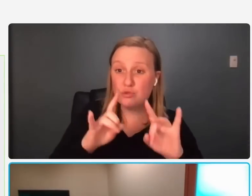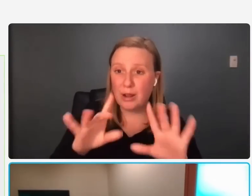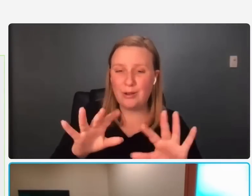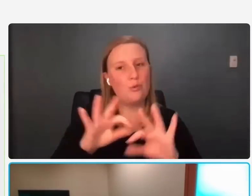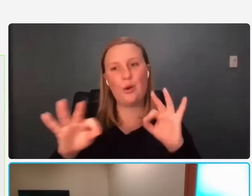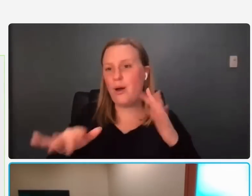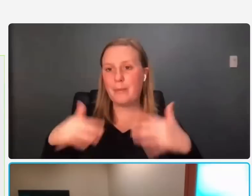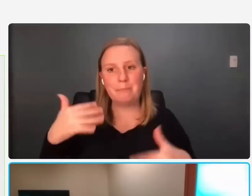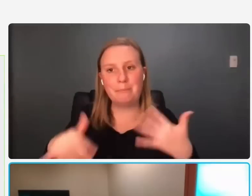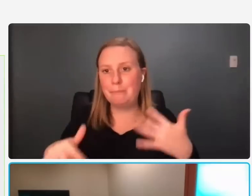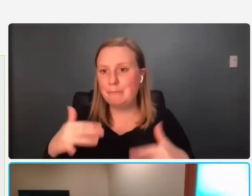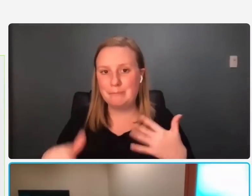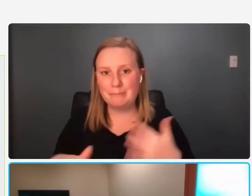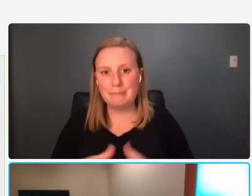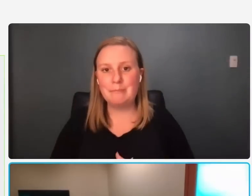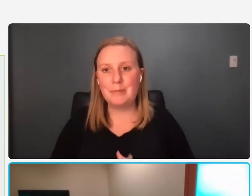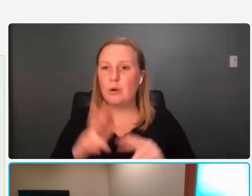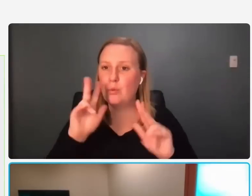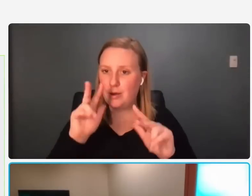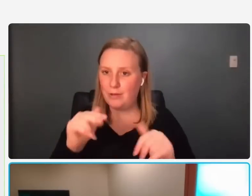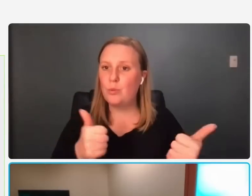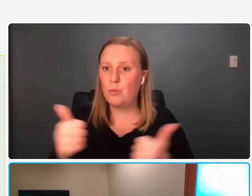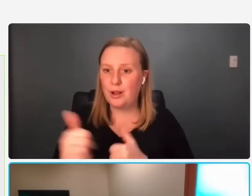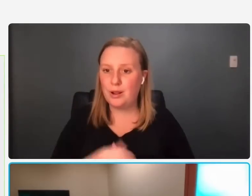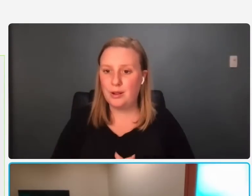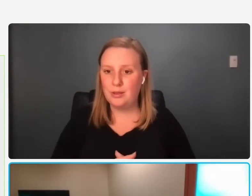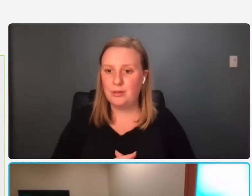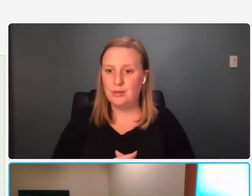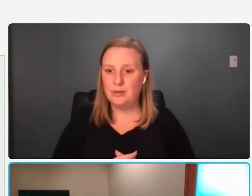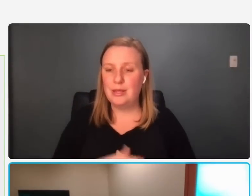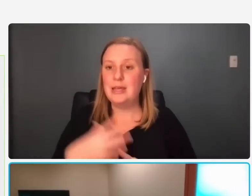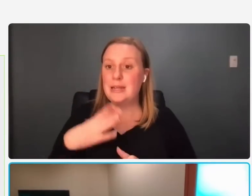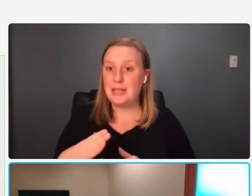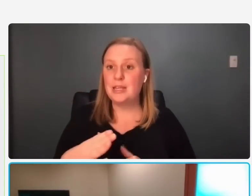A well-functioning aged care system needs to be supported by contemporary regulation to ensure